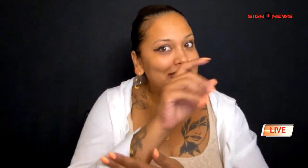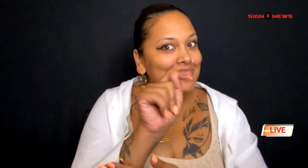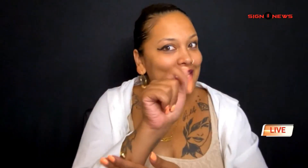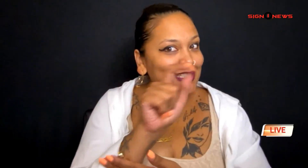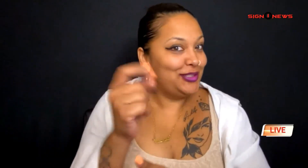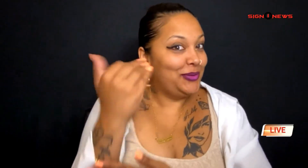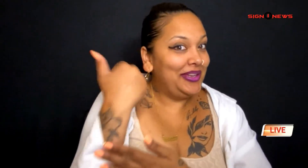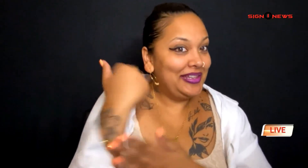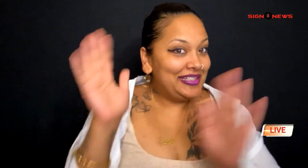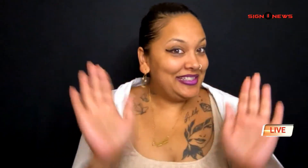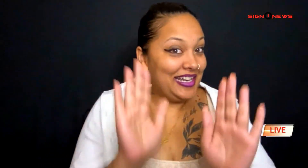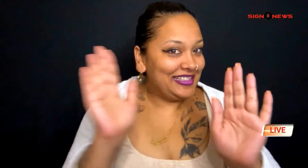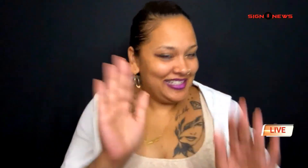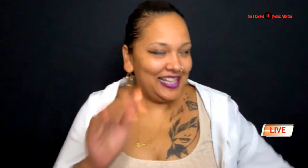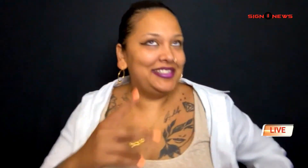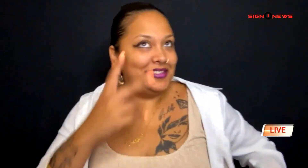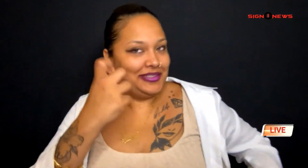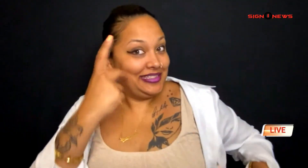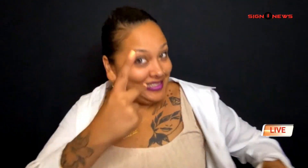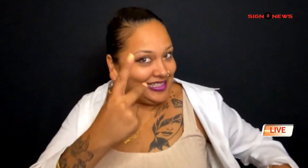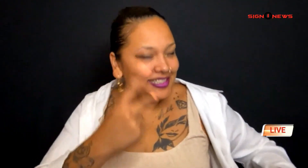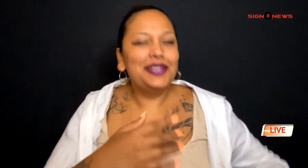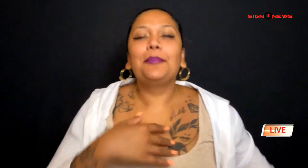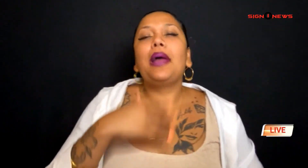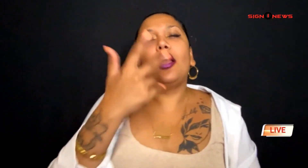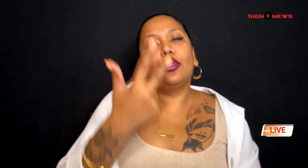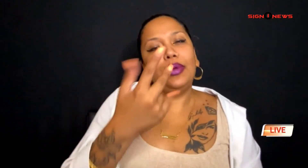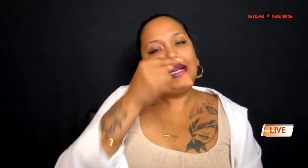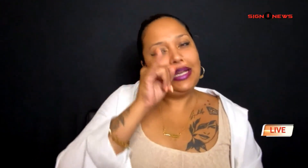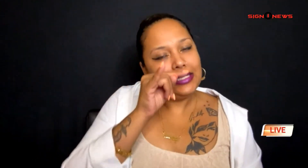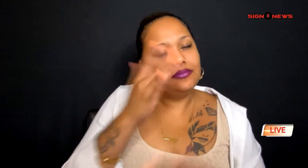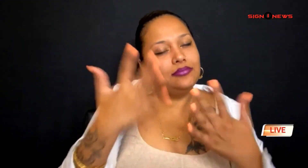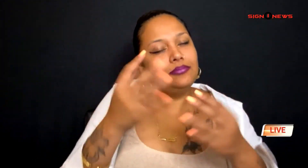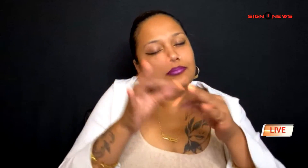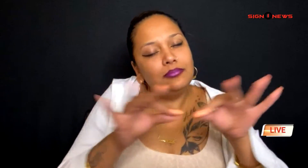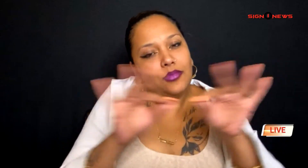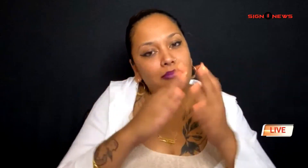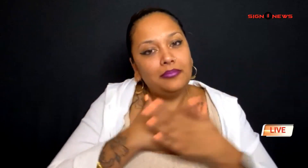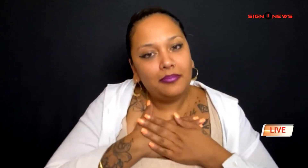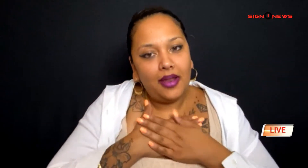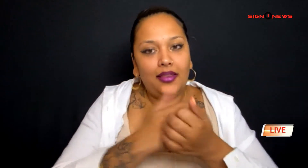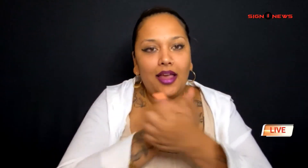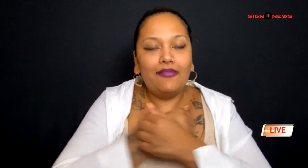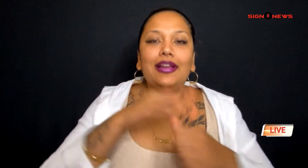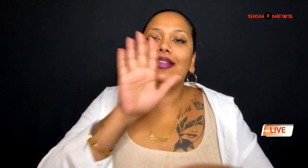and I actually just got a new tattoo this Sunday my three kids as you know are very important to me